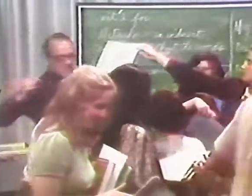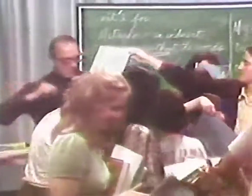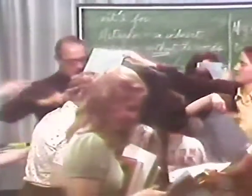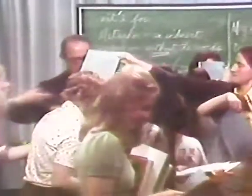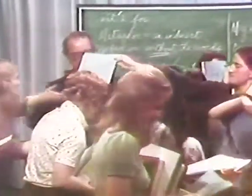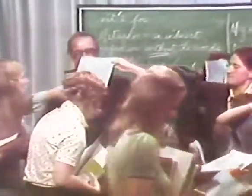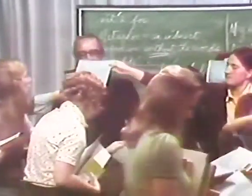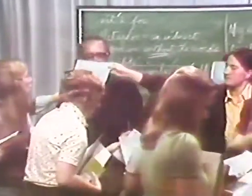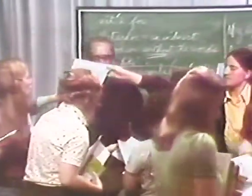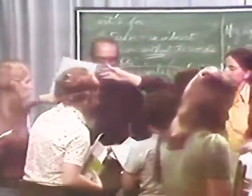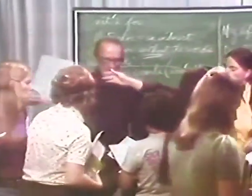SLOAN.